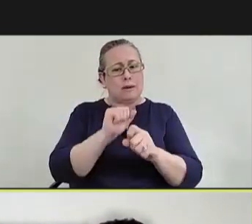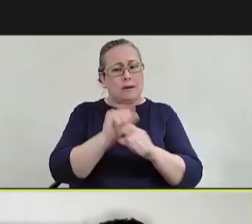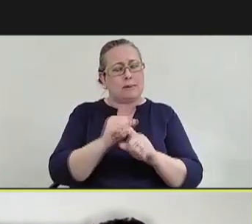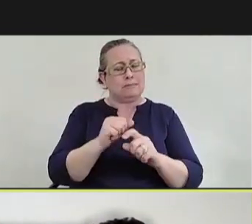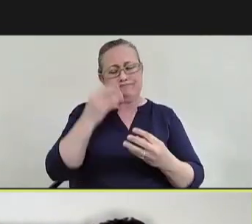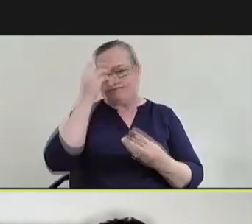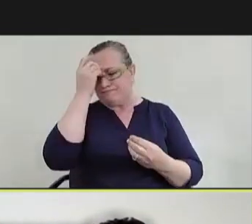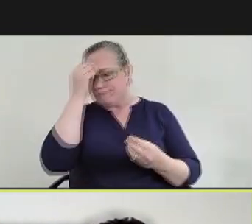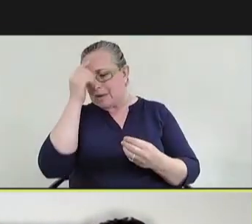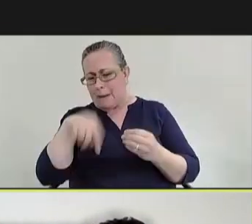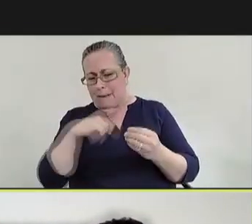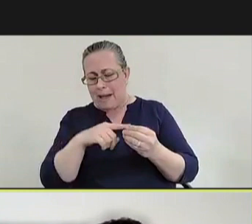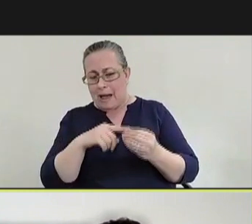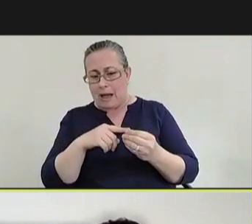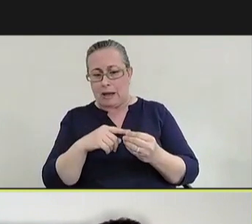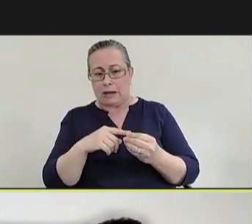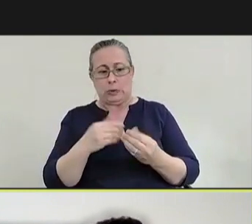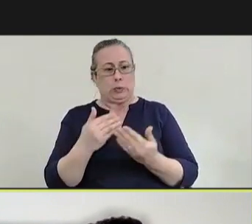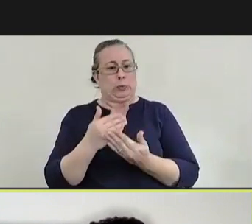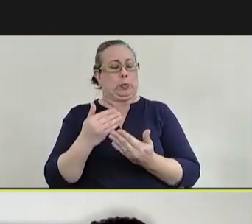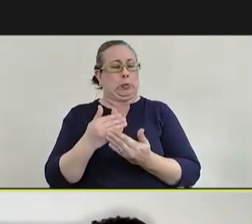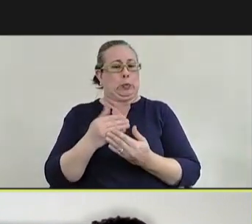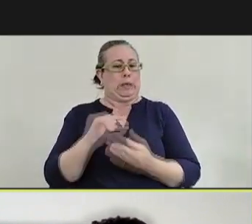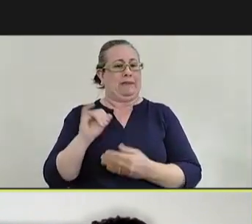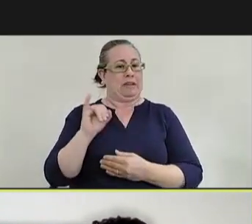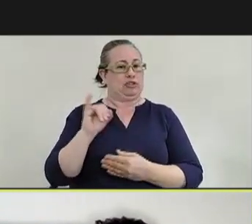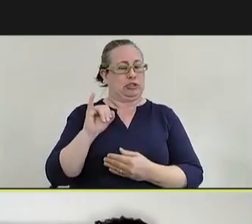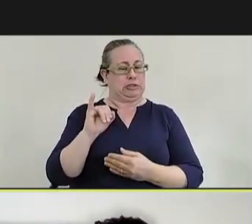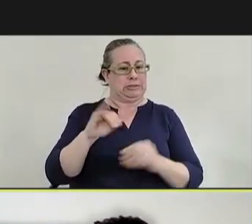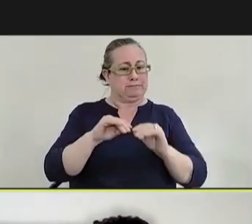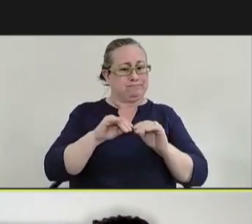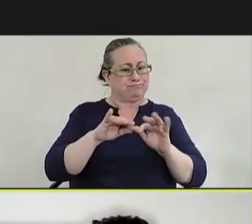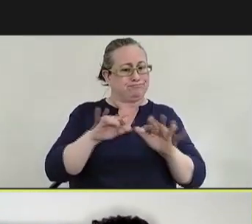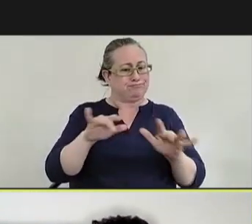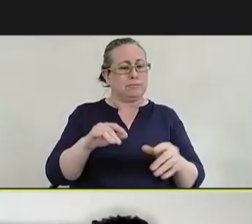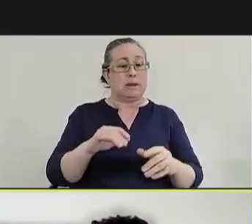emerging infections. For example, when the-- there have been Ebola outbreaks,